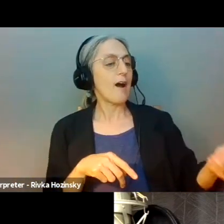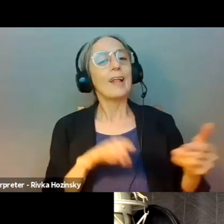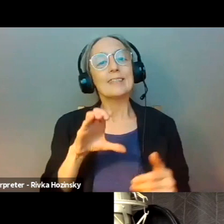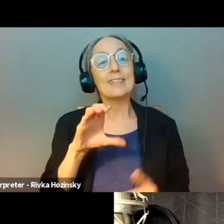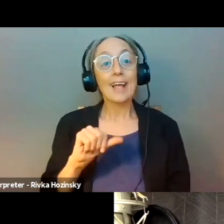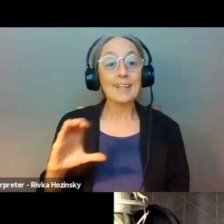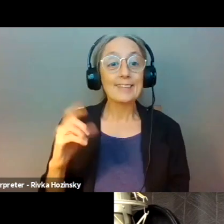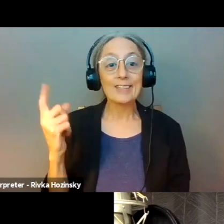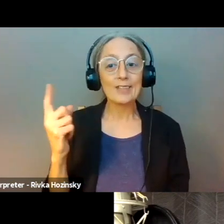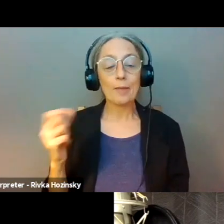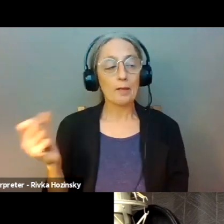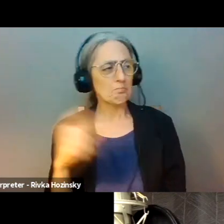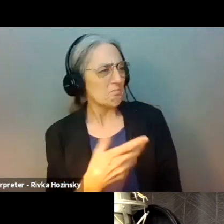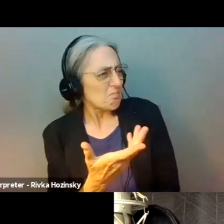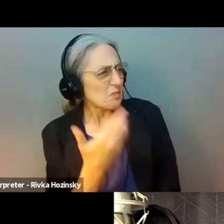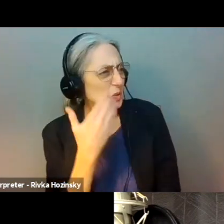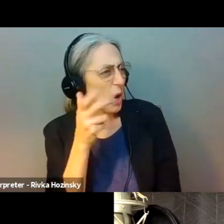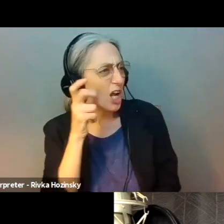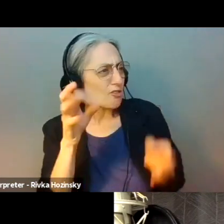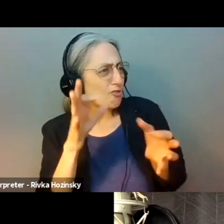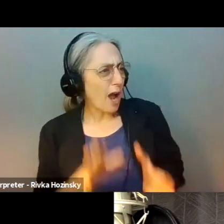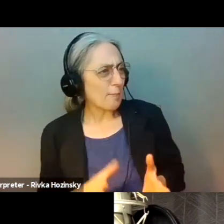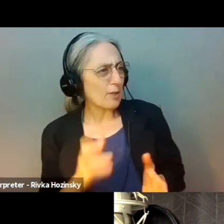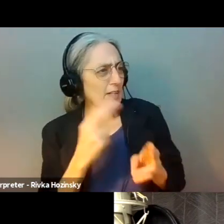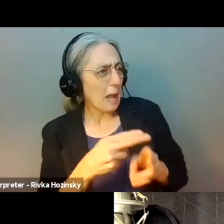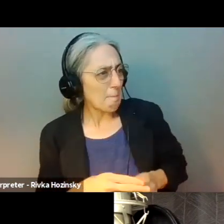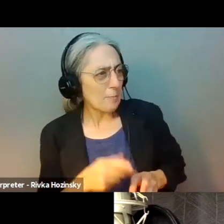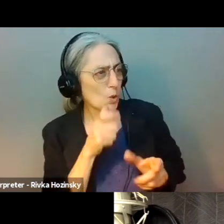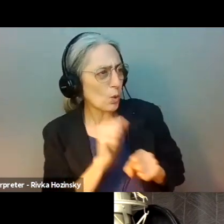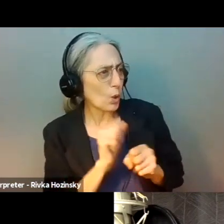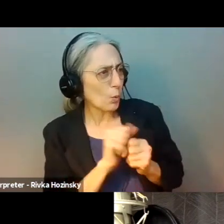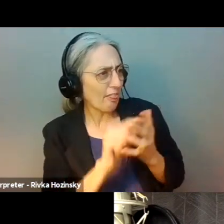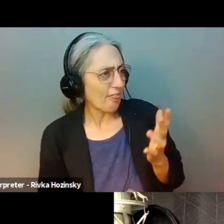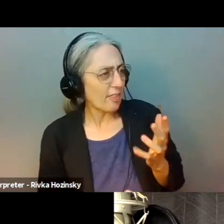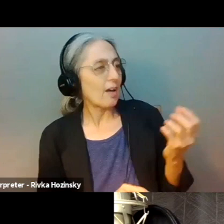“Hey, what are some of the audio describers you work with?” And that's where the bulk of my stuff comes from.